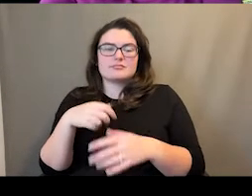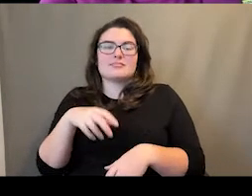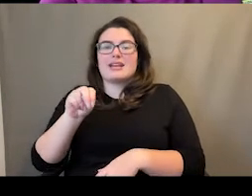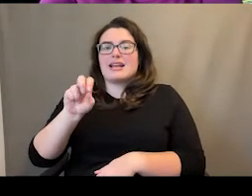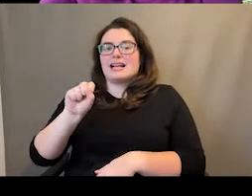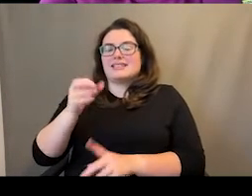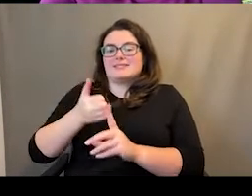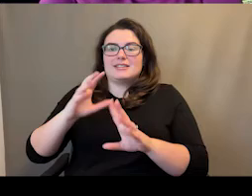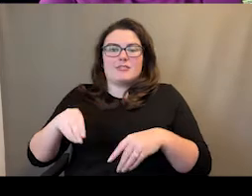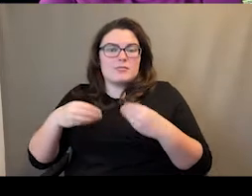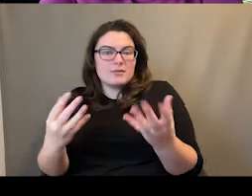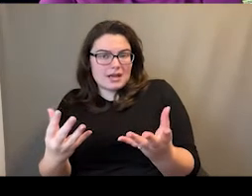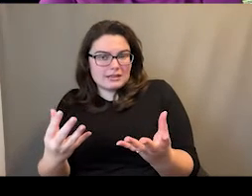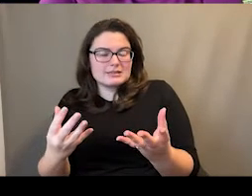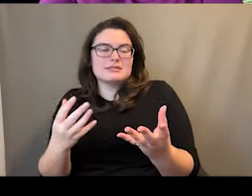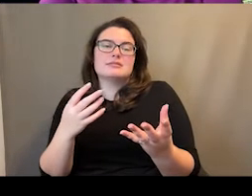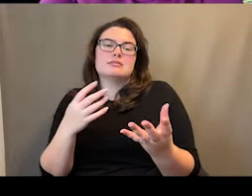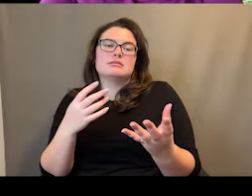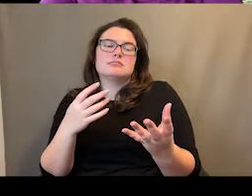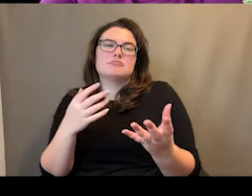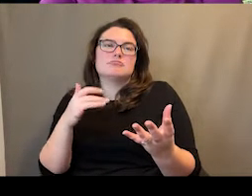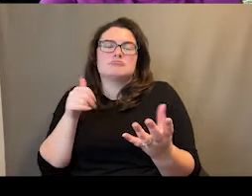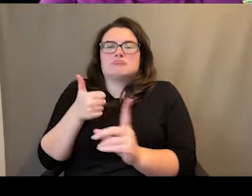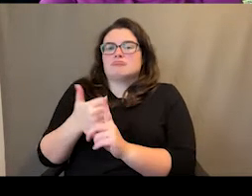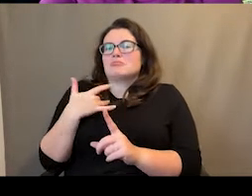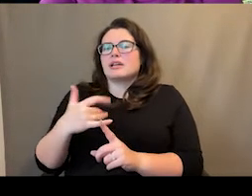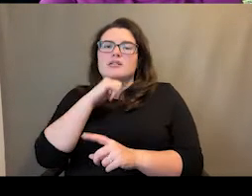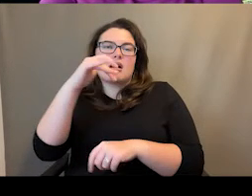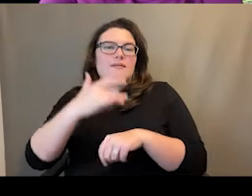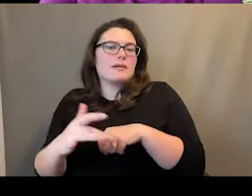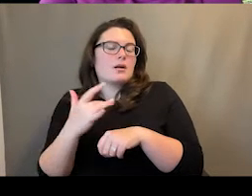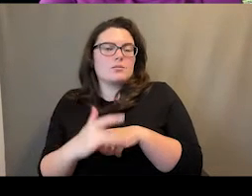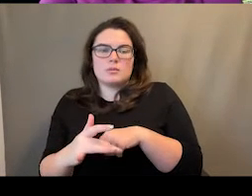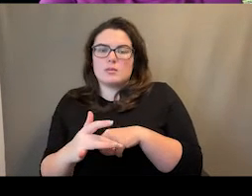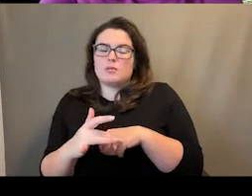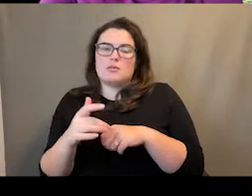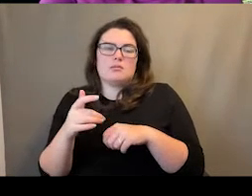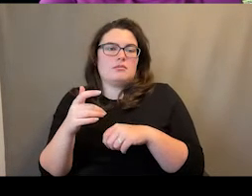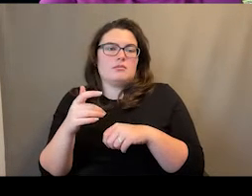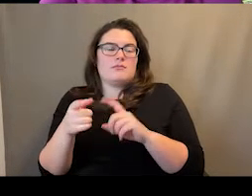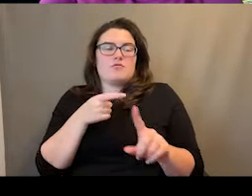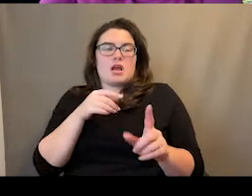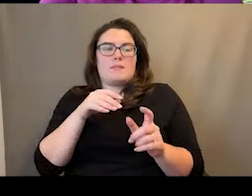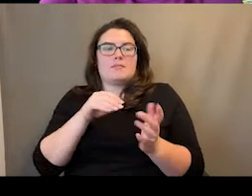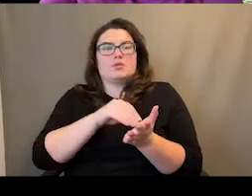provides that are not usually available from the students US academic institution.